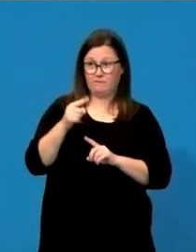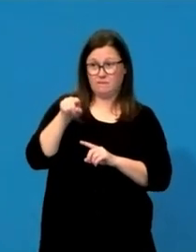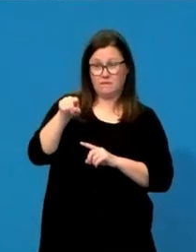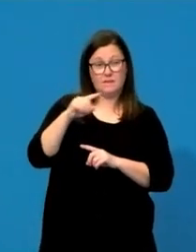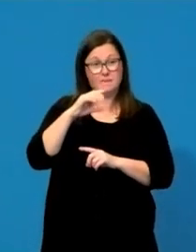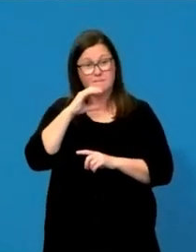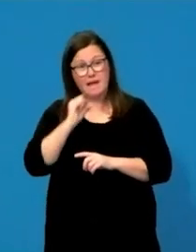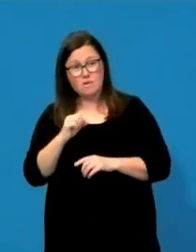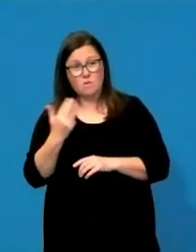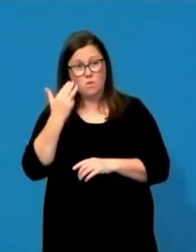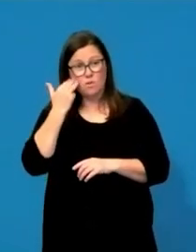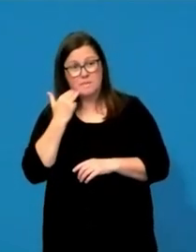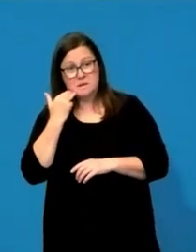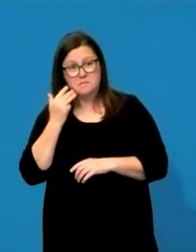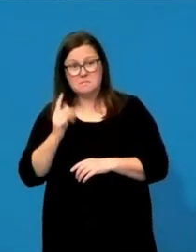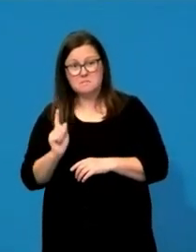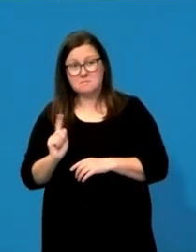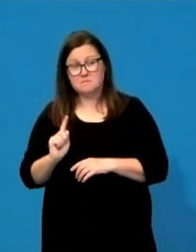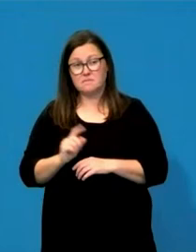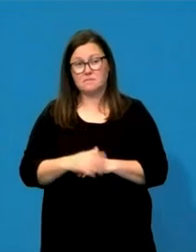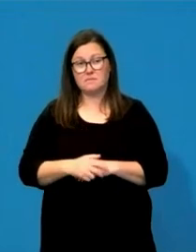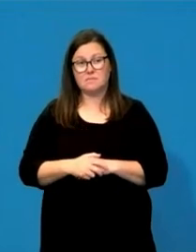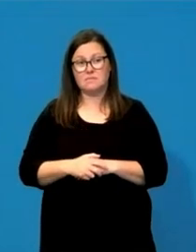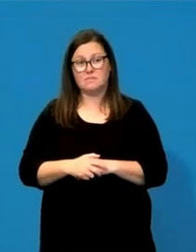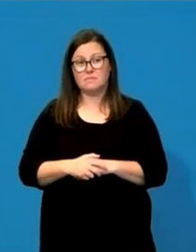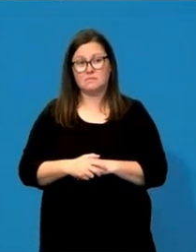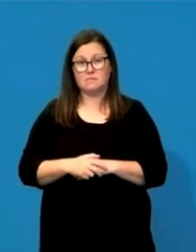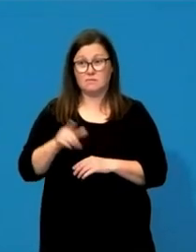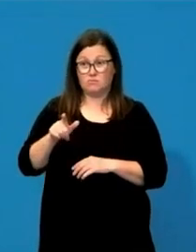down with and how that fit in culturally for you?